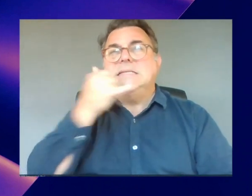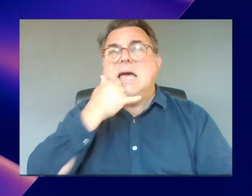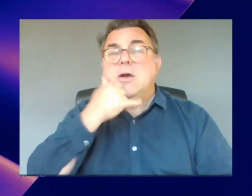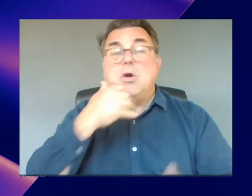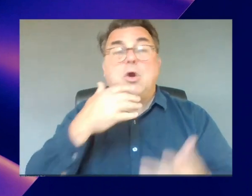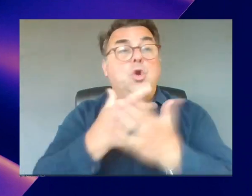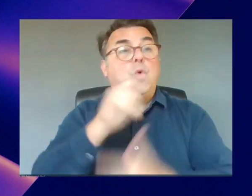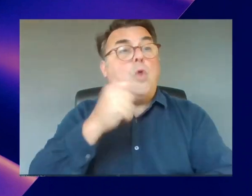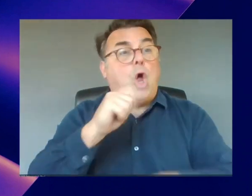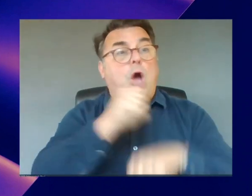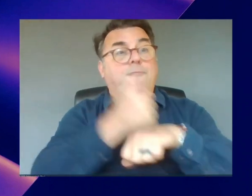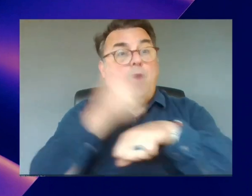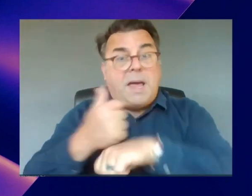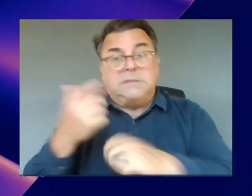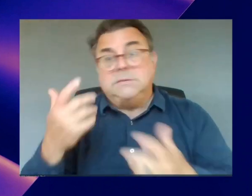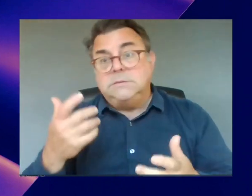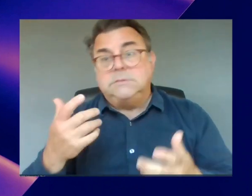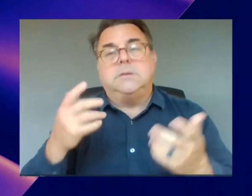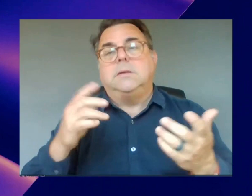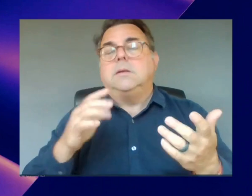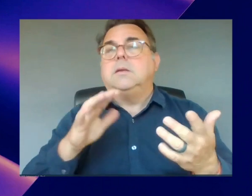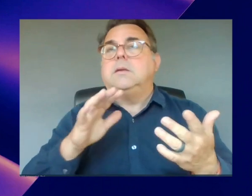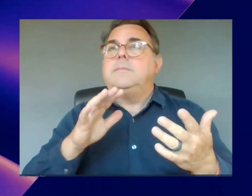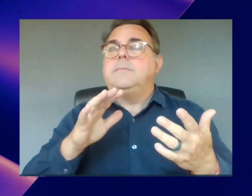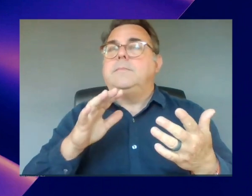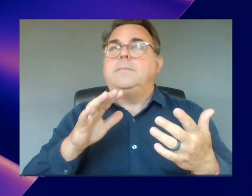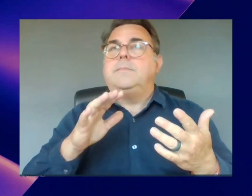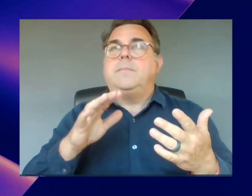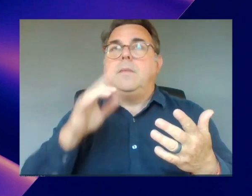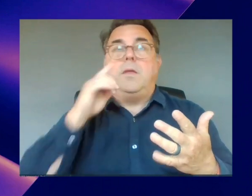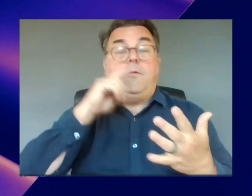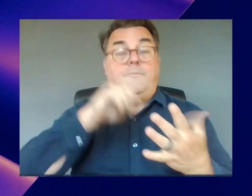And that's where kind of like with these four key pieces of information